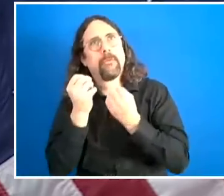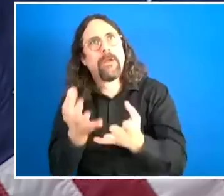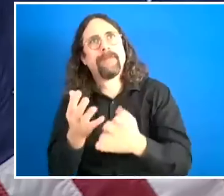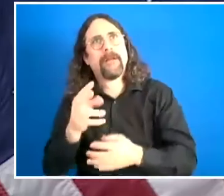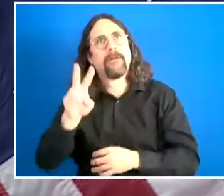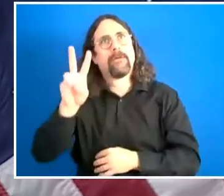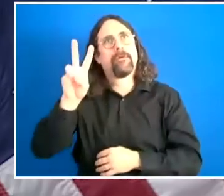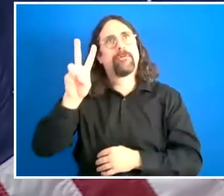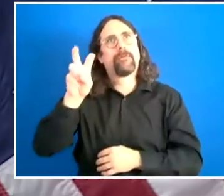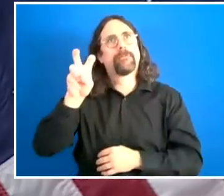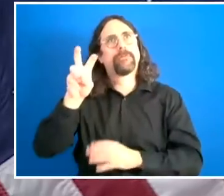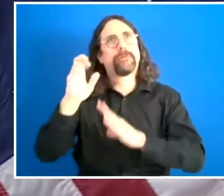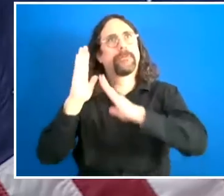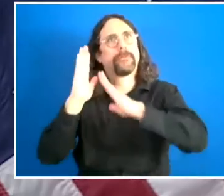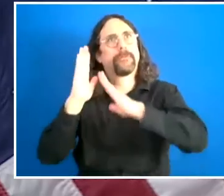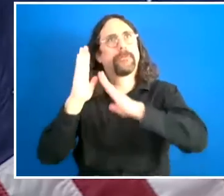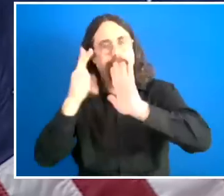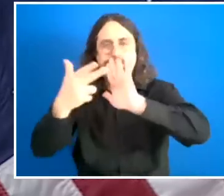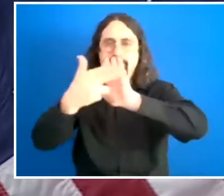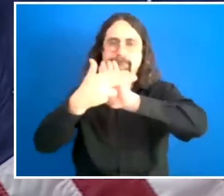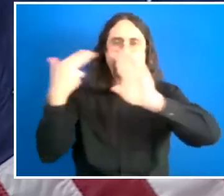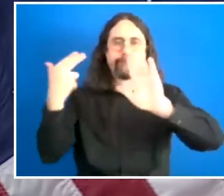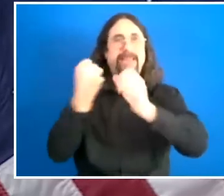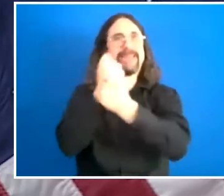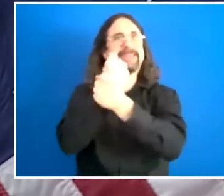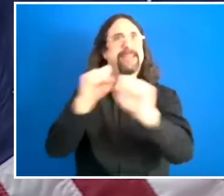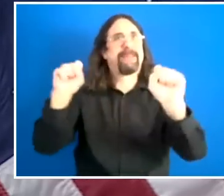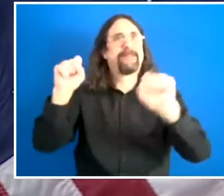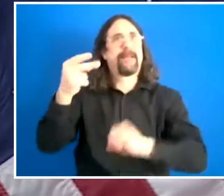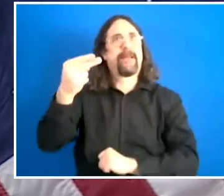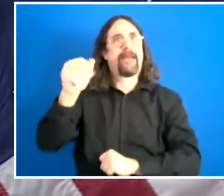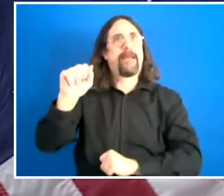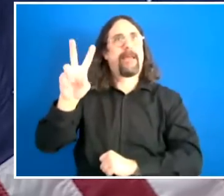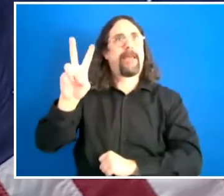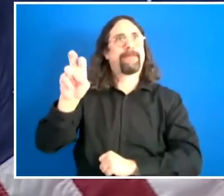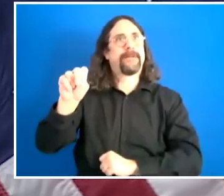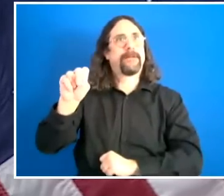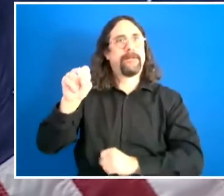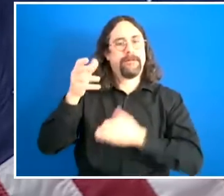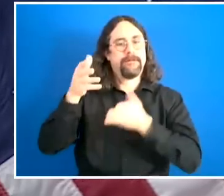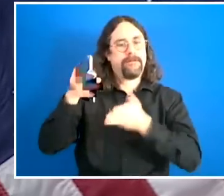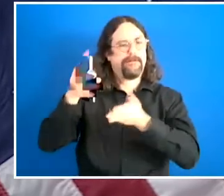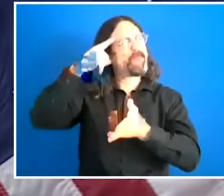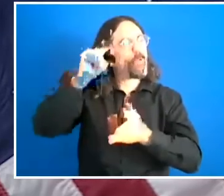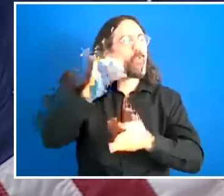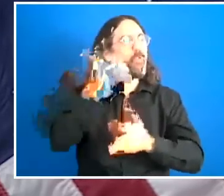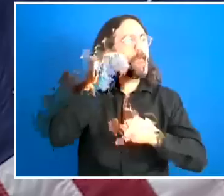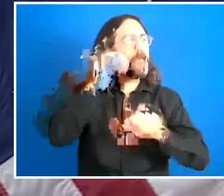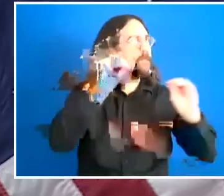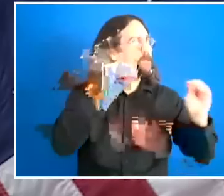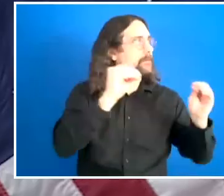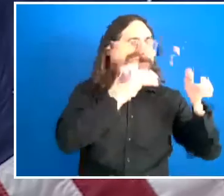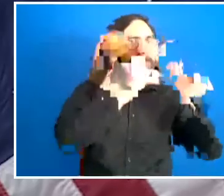SAFE HAVEN BEDS, THE CITY -- ETH HOELT ROOMS THAT